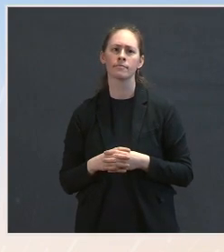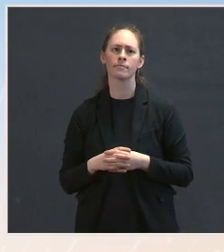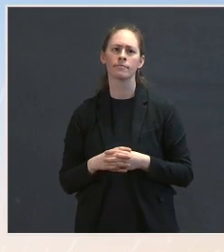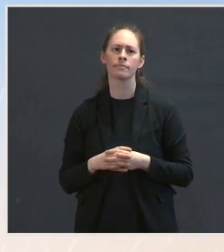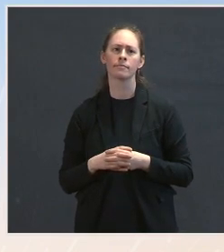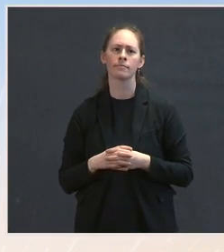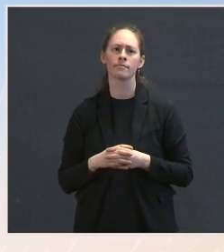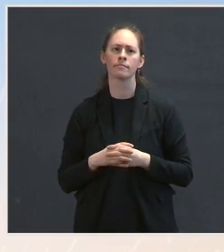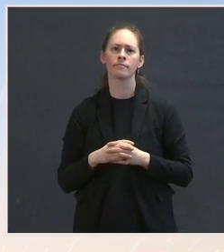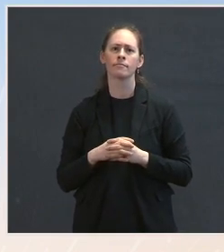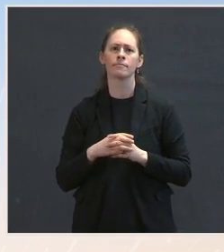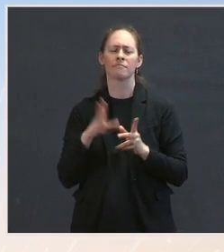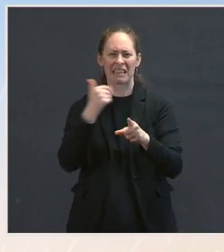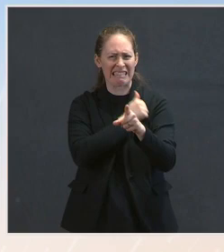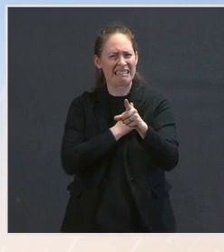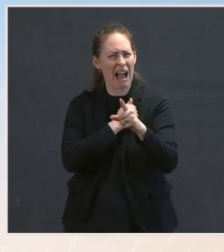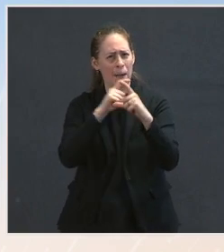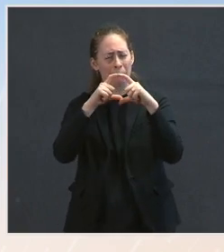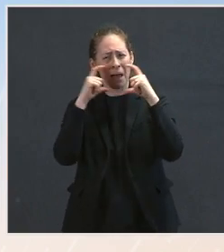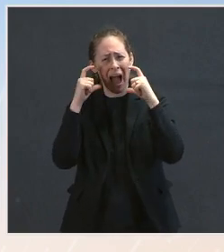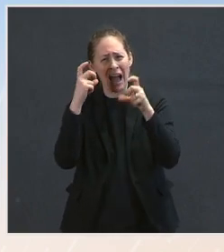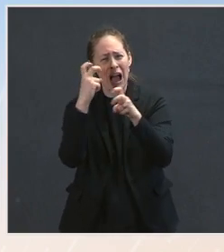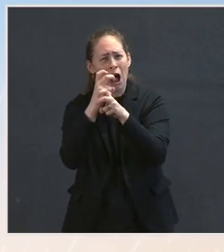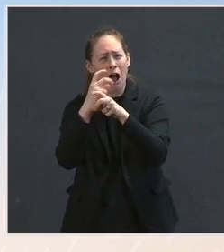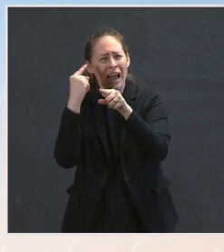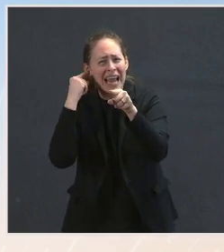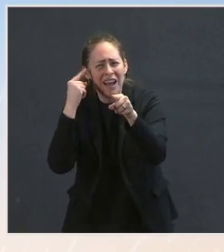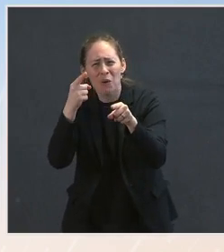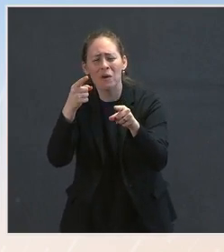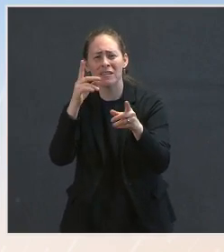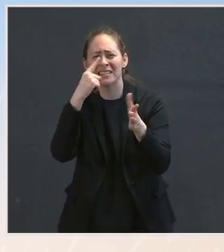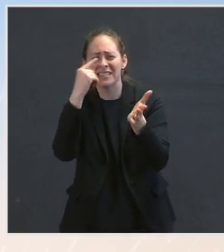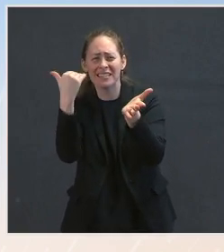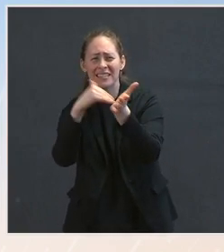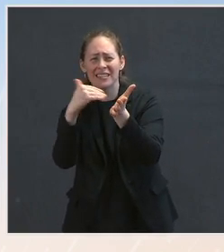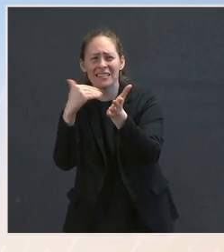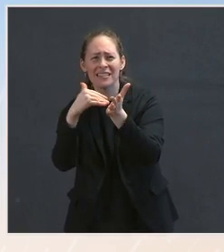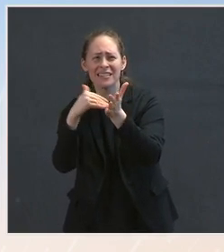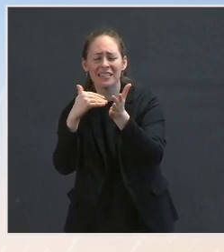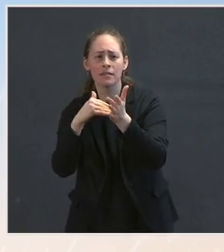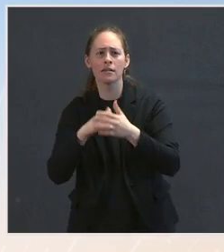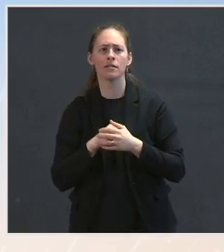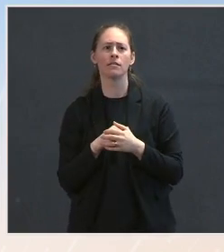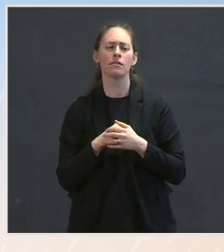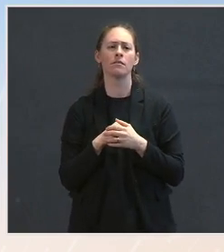to hear people in the way back. Can you say that one more time? The Press: Is Pakistan doing enough in the fight against terrorism?